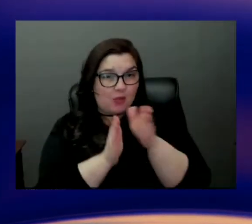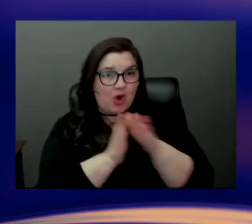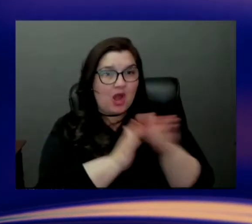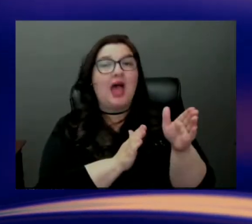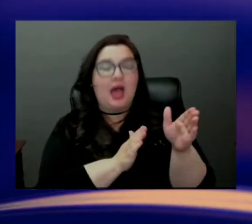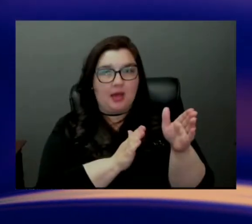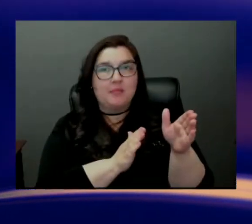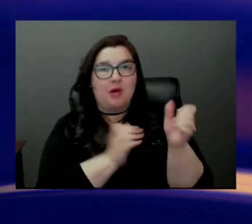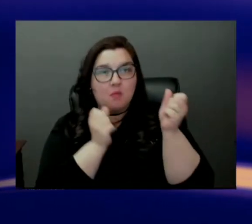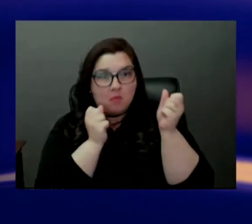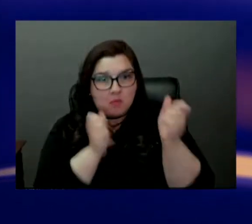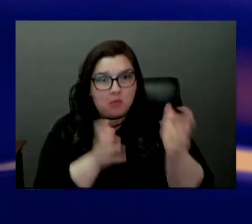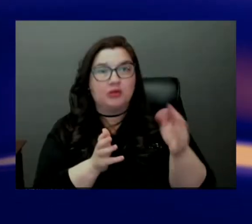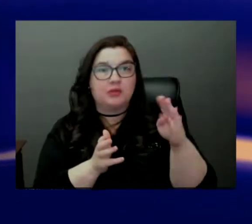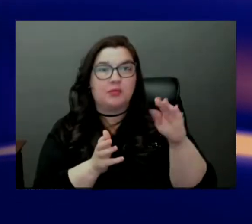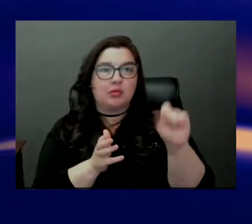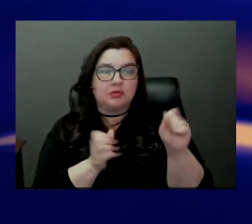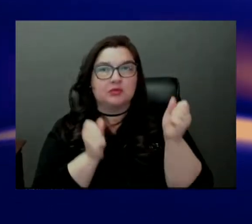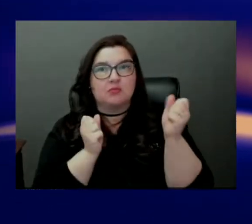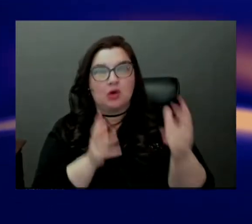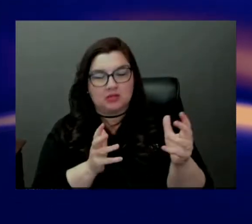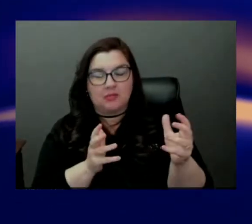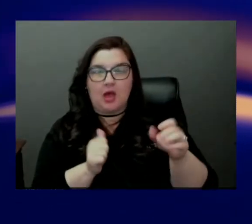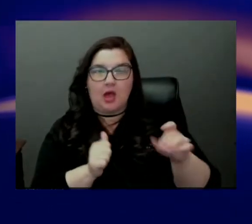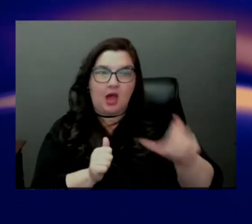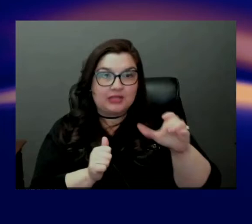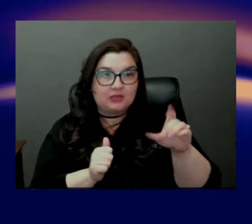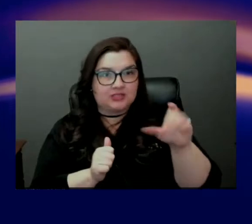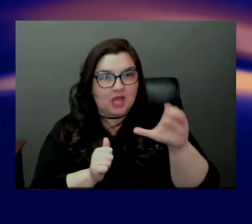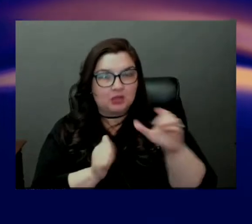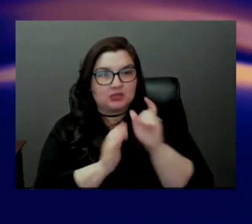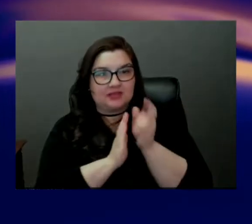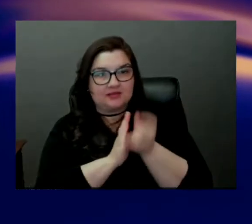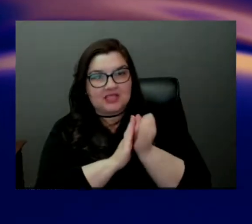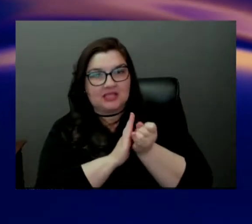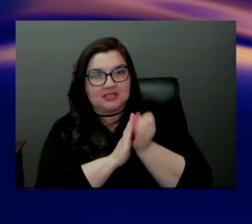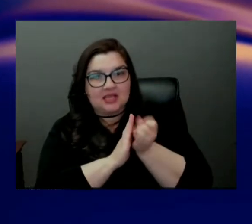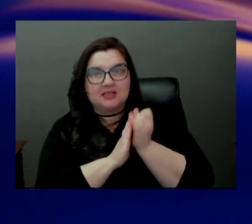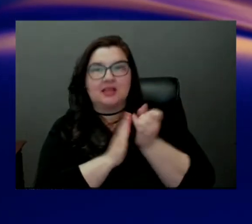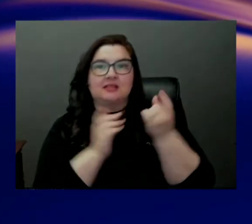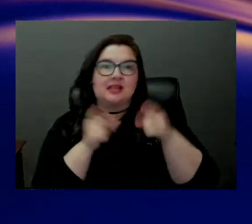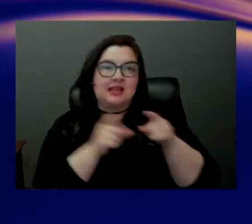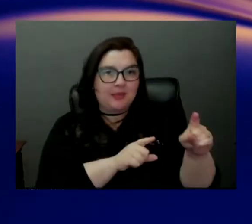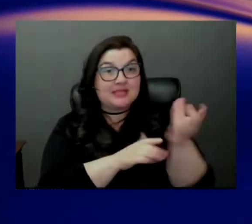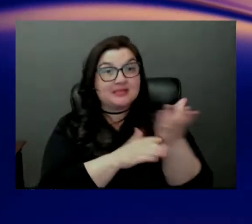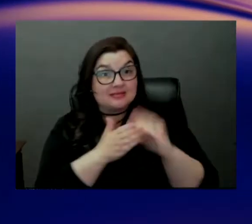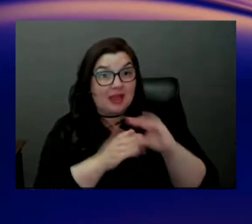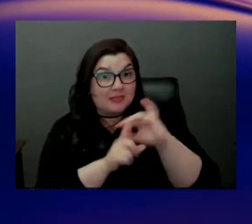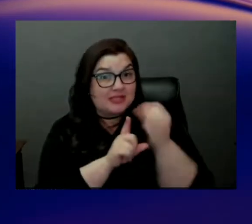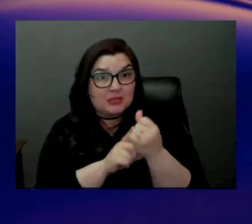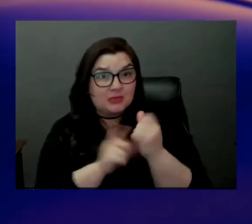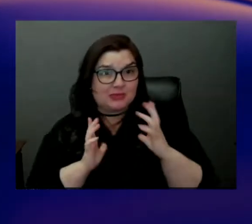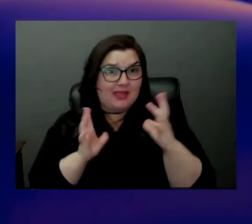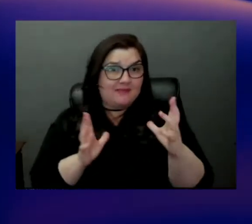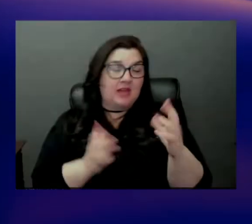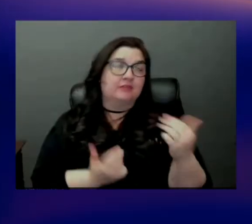and it can take hundreds of seconds for that to happen. Now, in some circumstances, that's fine. No, you wait for it to come up and that's great